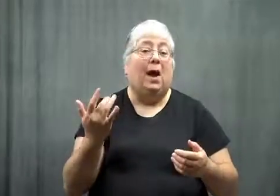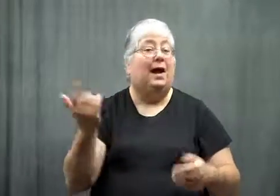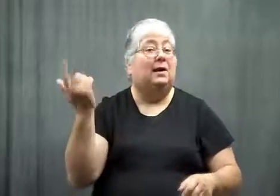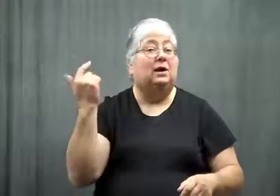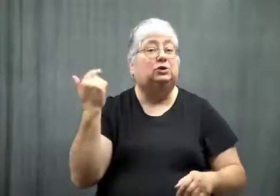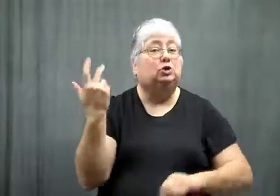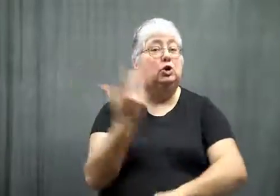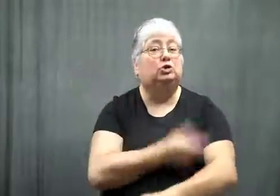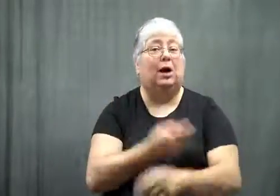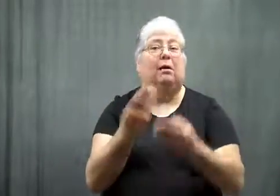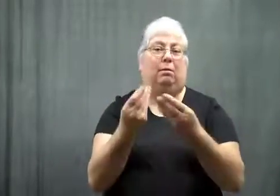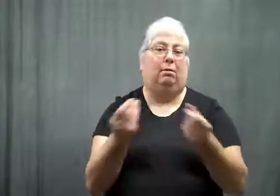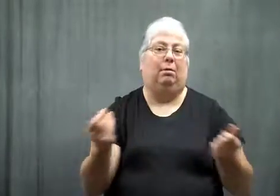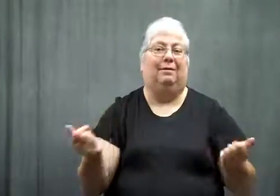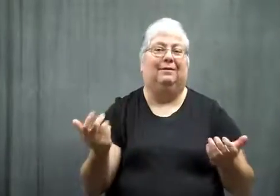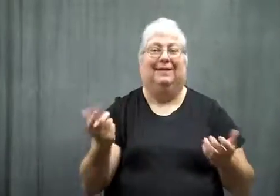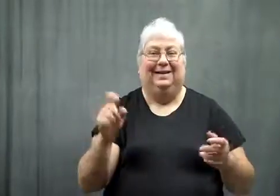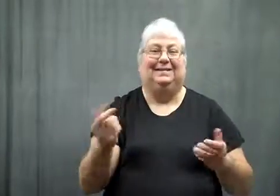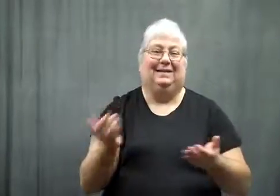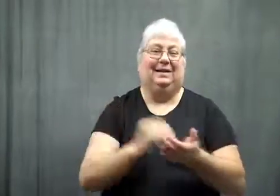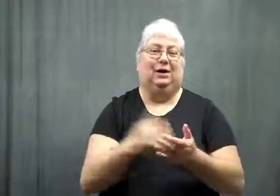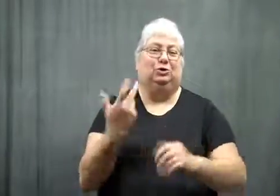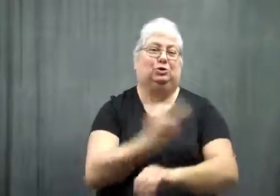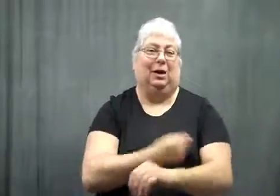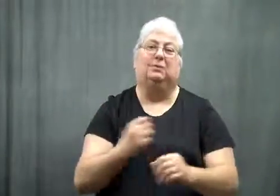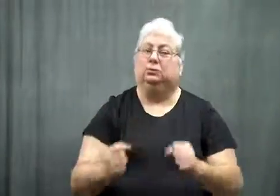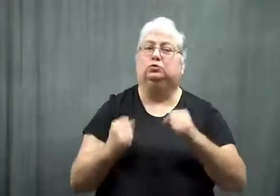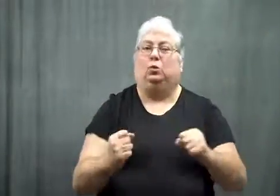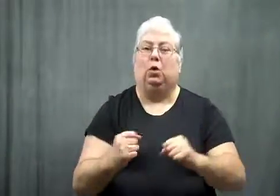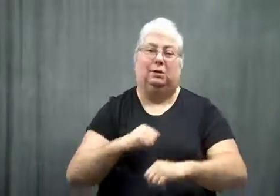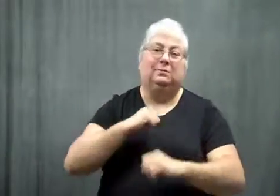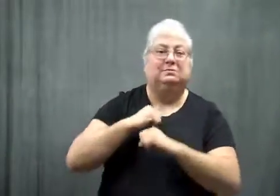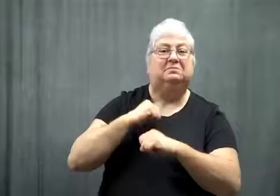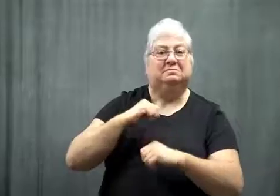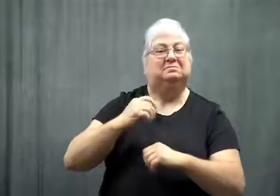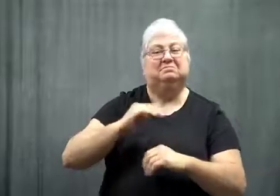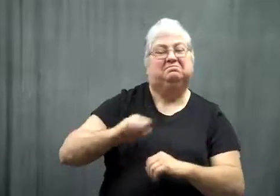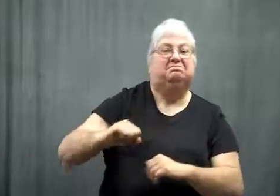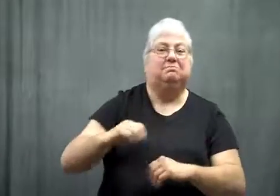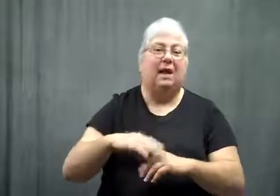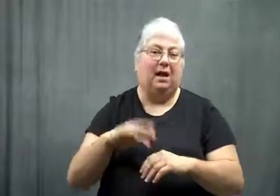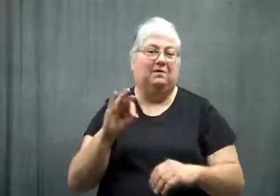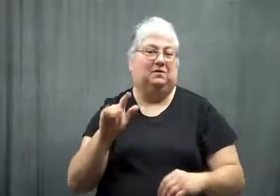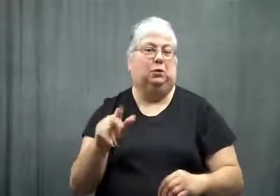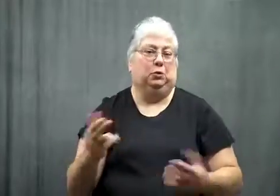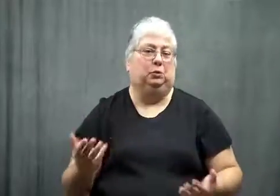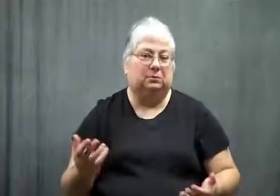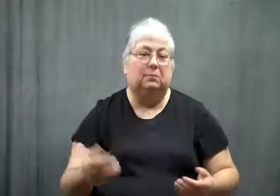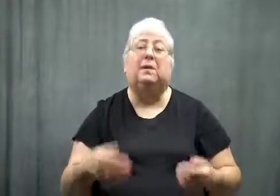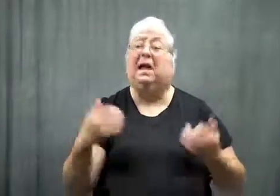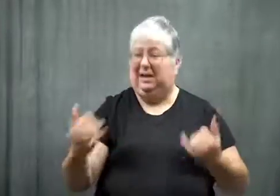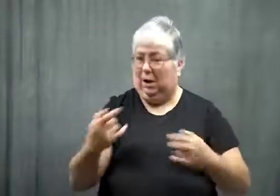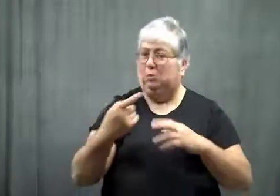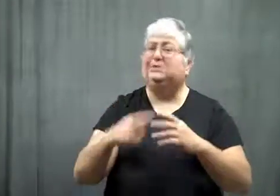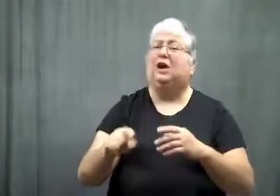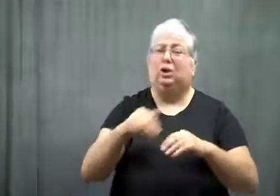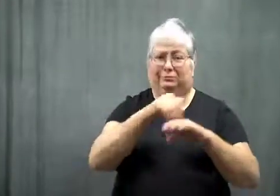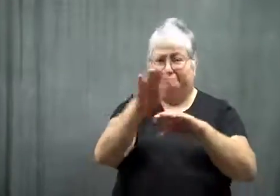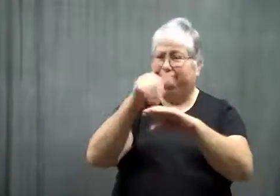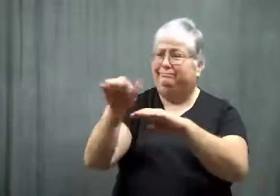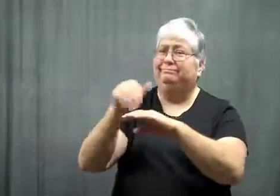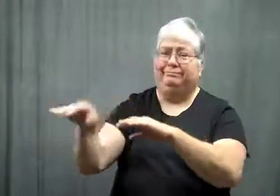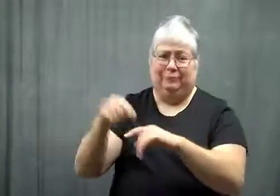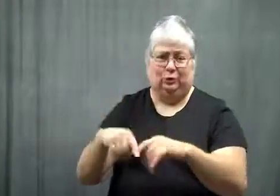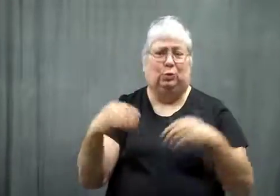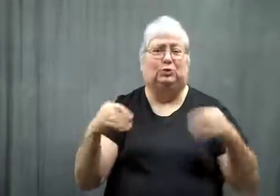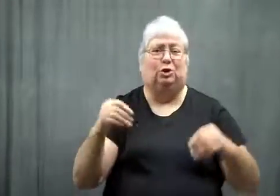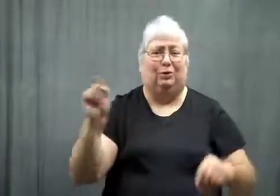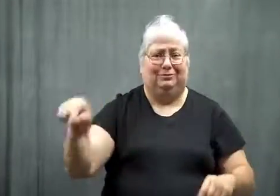The effectiveness of last year's vaccine has lessened and this year's shot